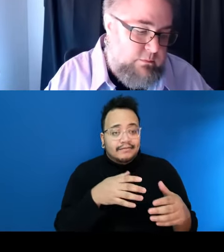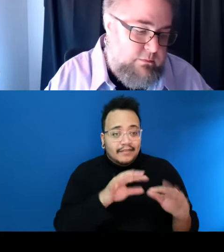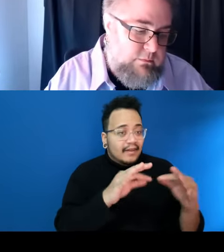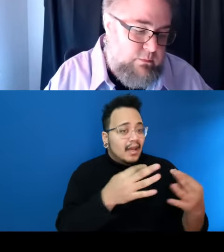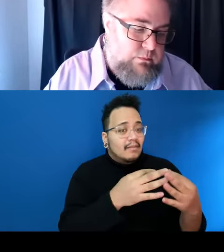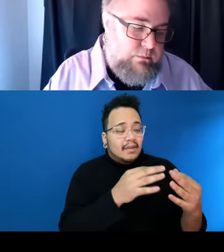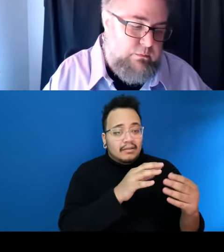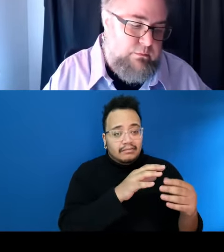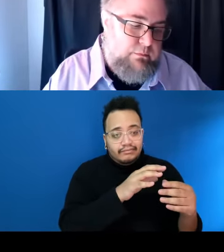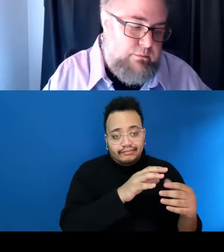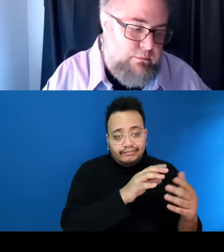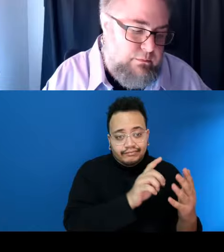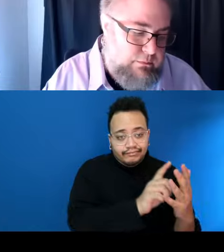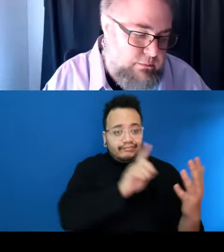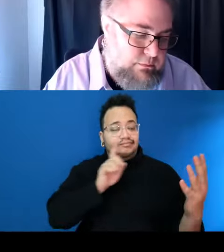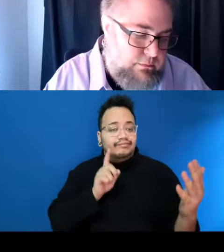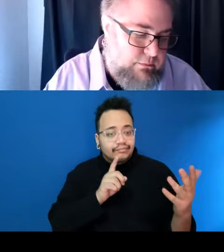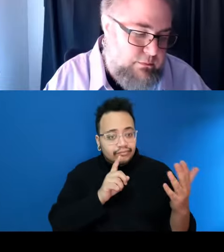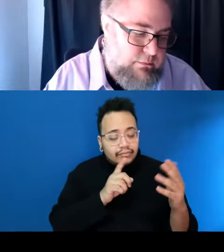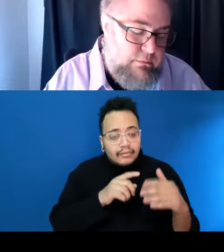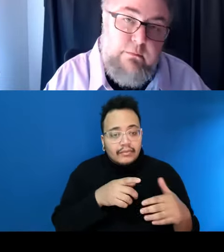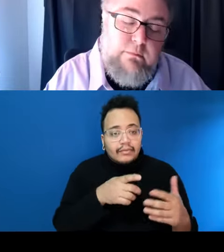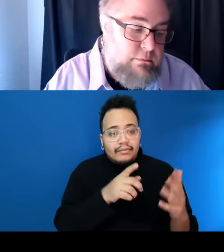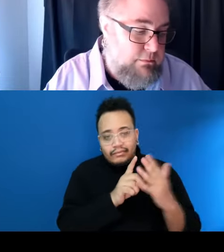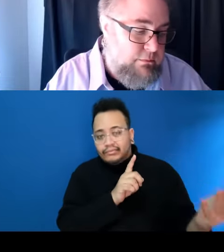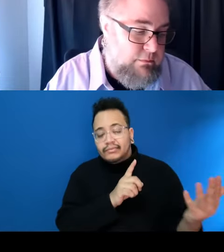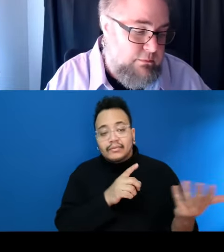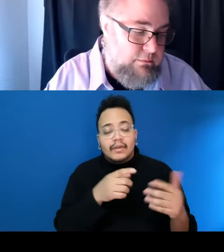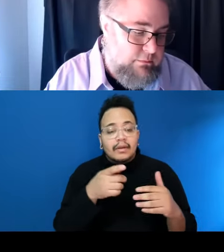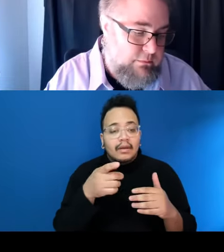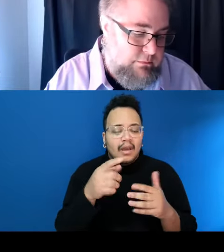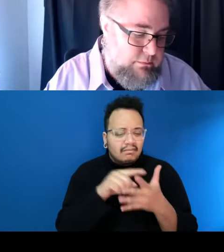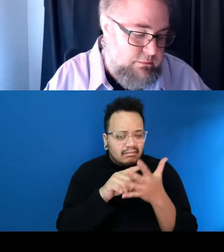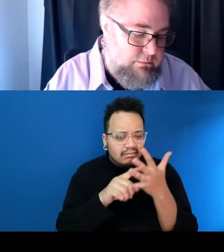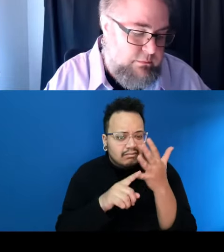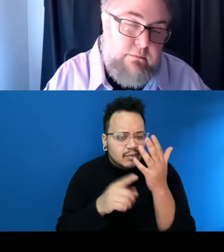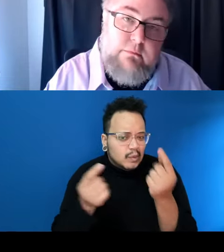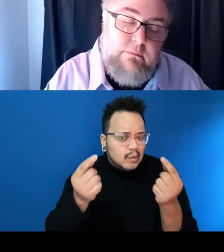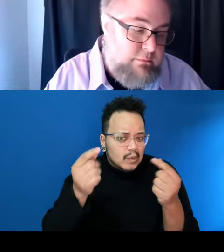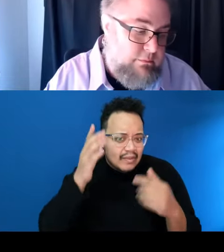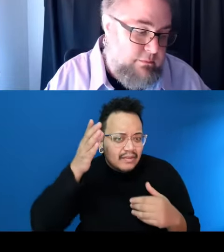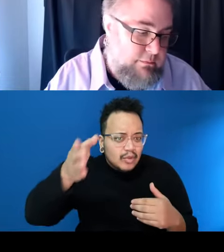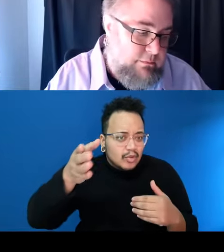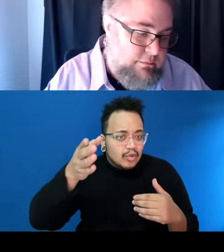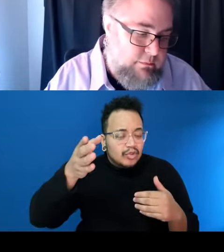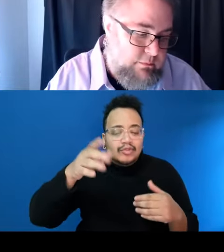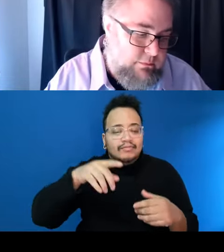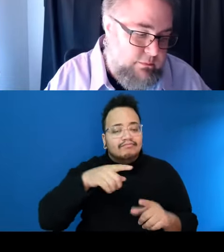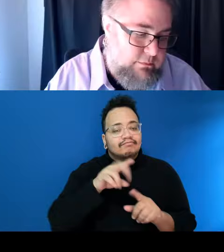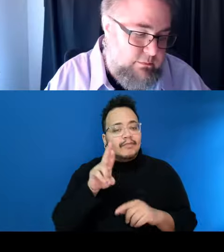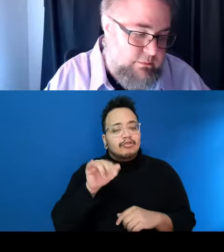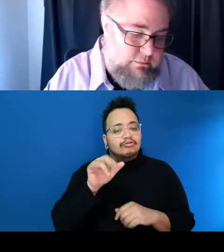with very bleak prospects for the future too. He was just so determined to not let that experience destroy his life.